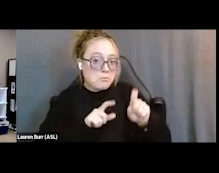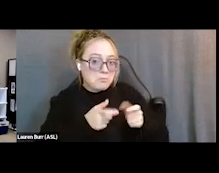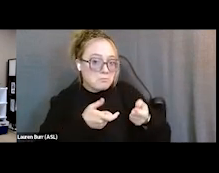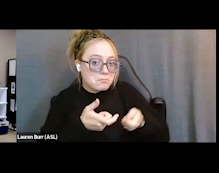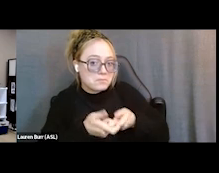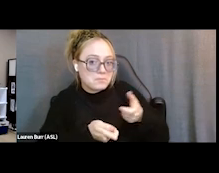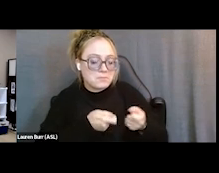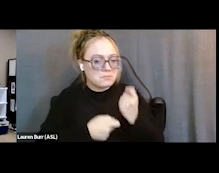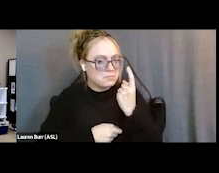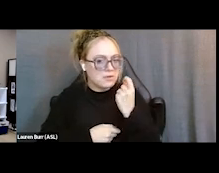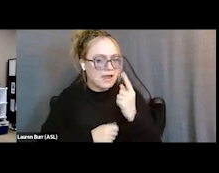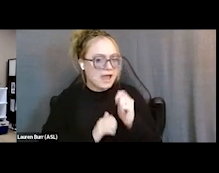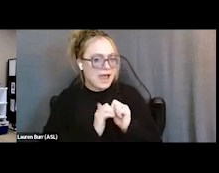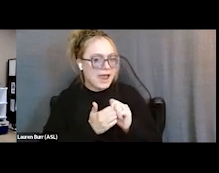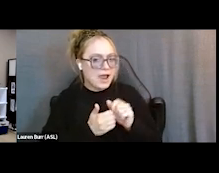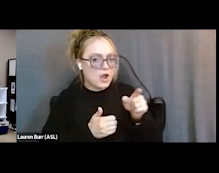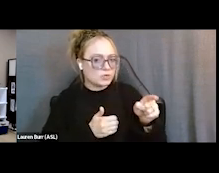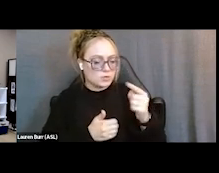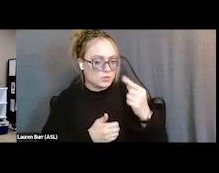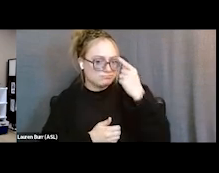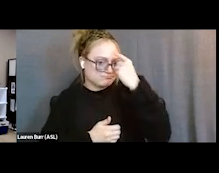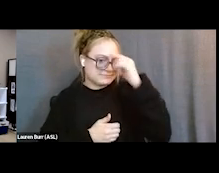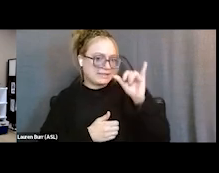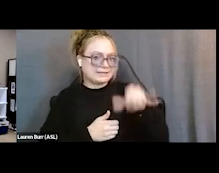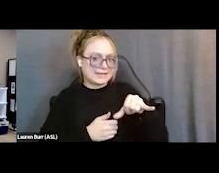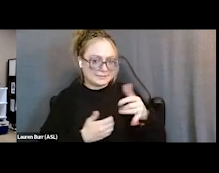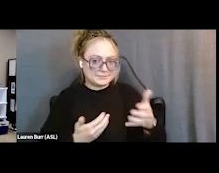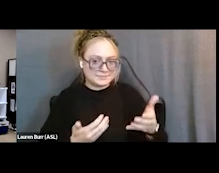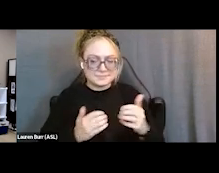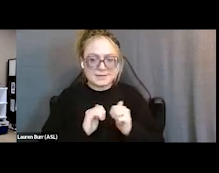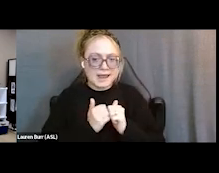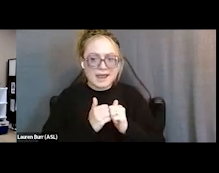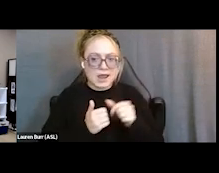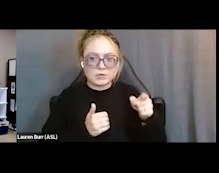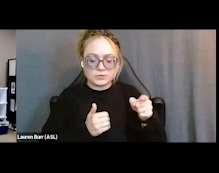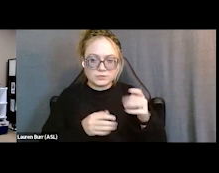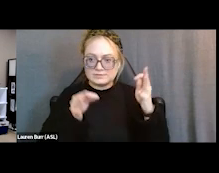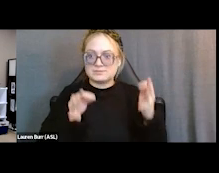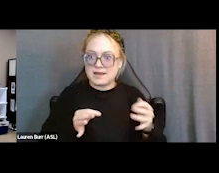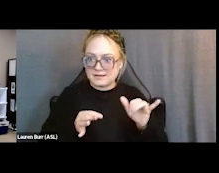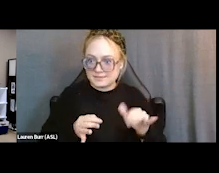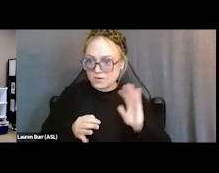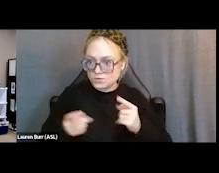to this conclusion. So we can summarize. So for example, so after you talked